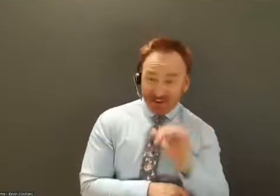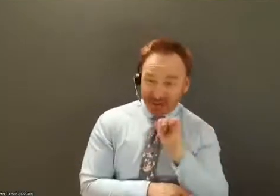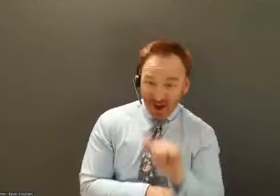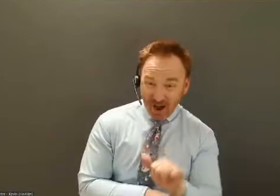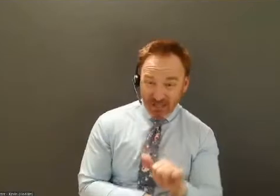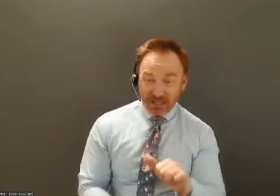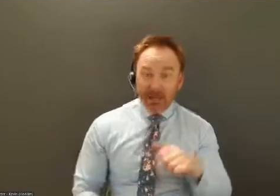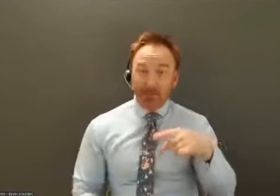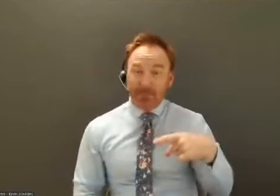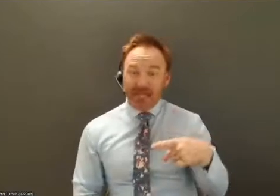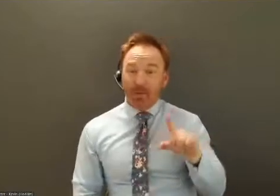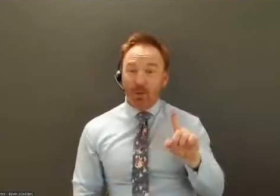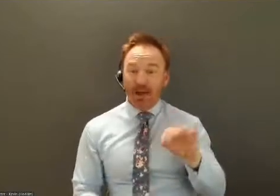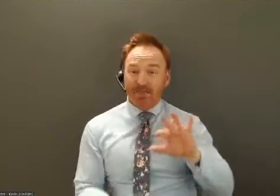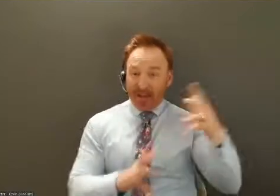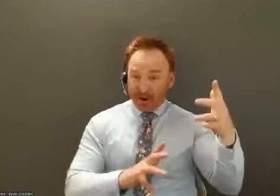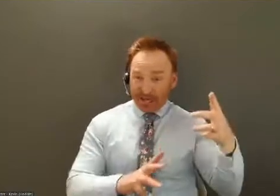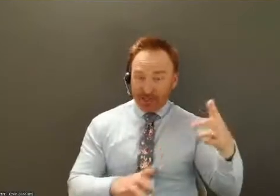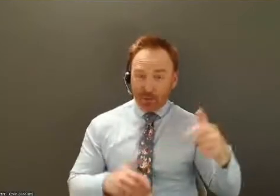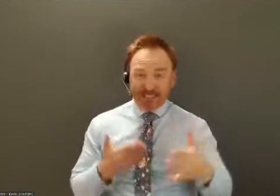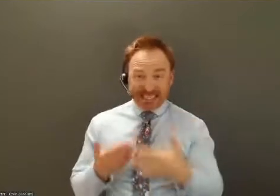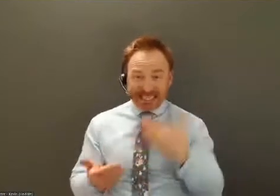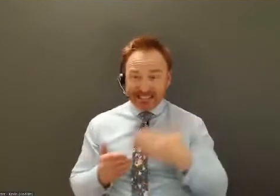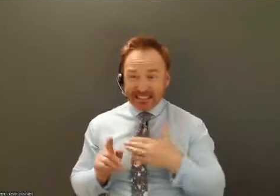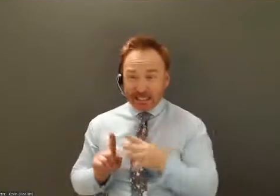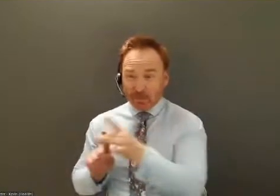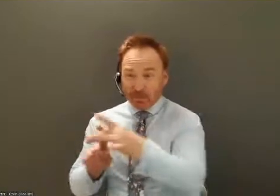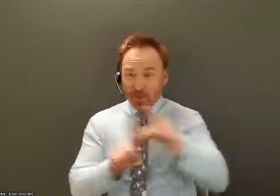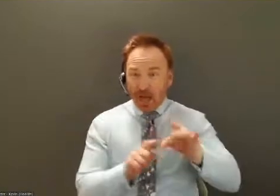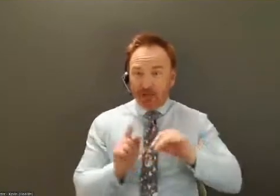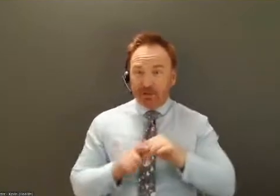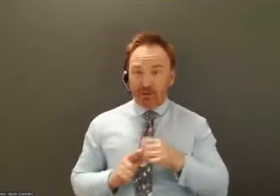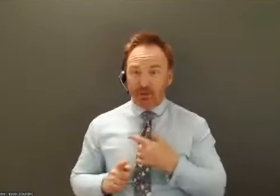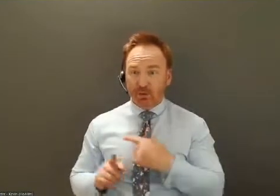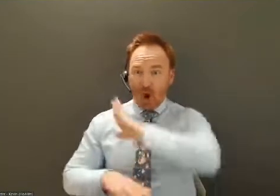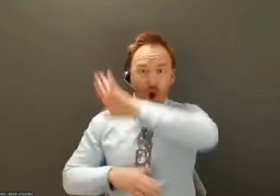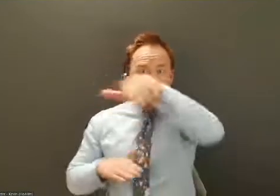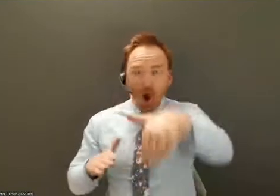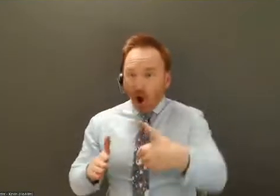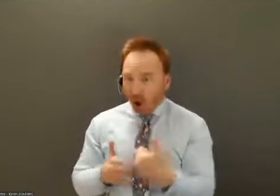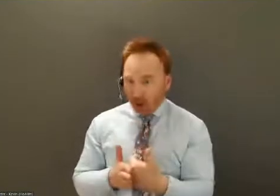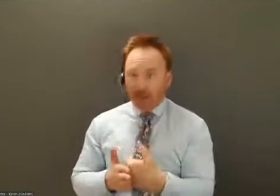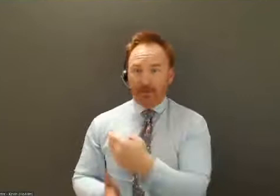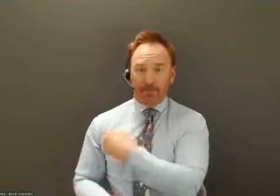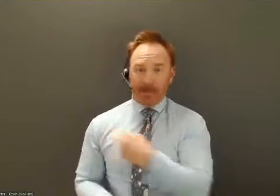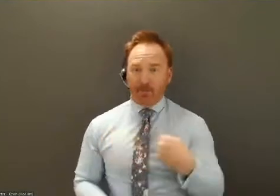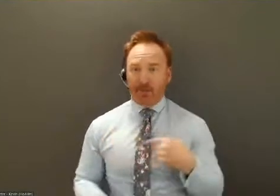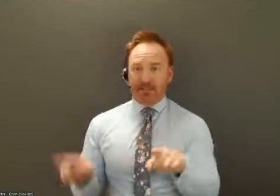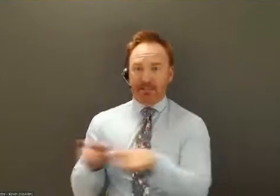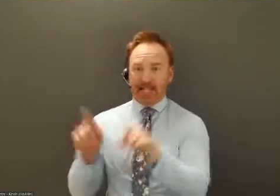go through what can be a frightening experience. We will closely with those who